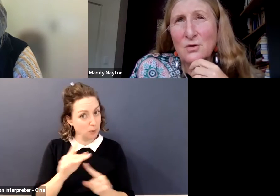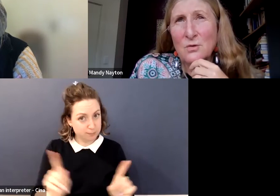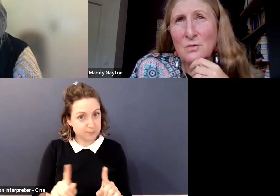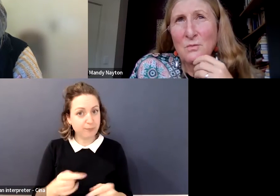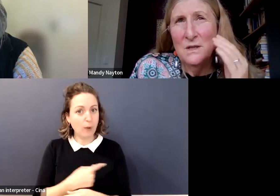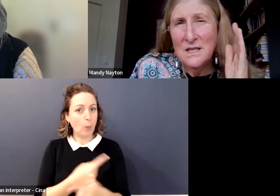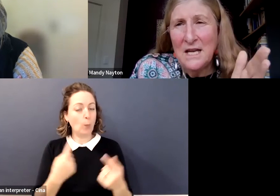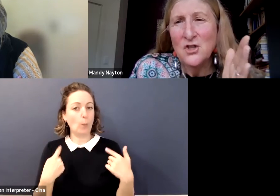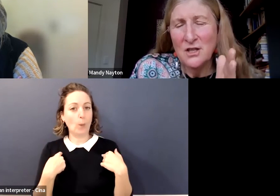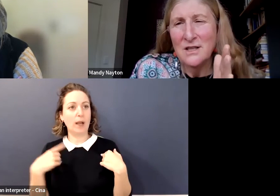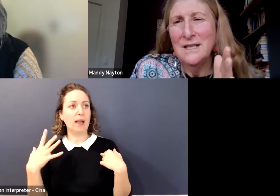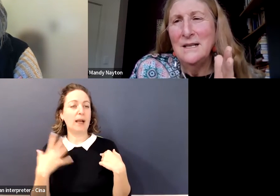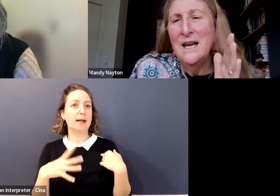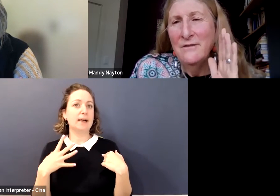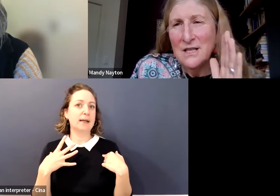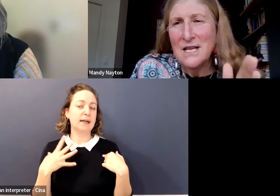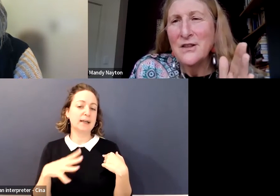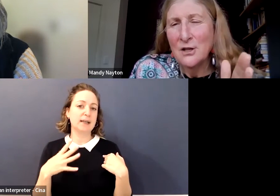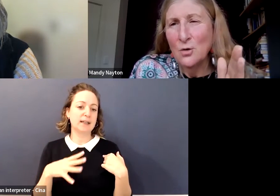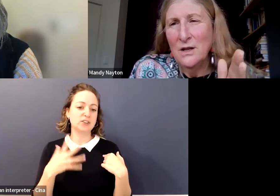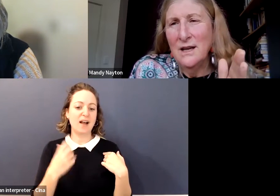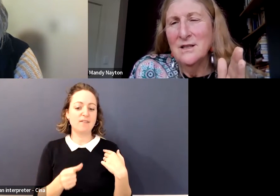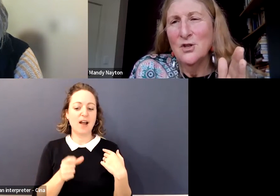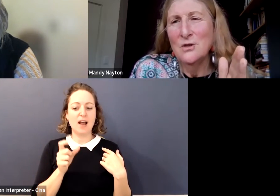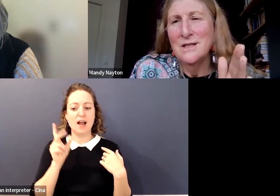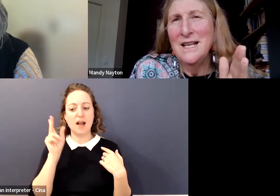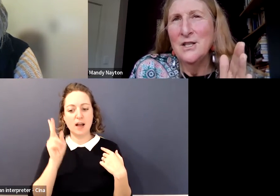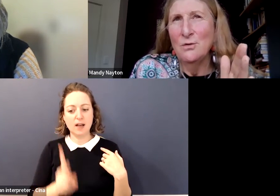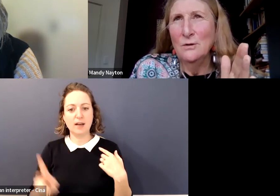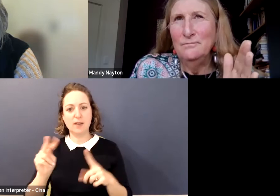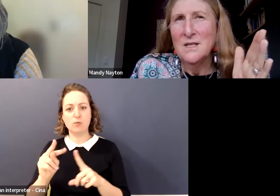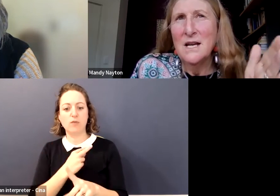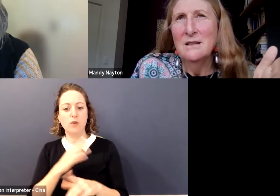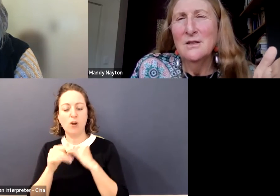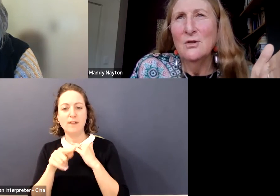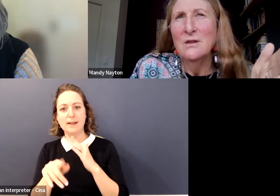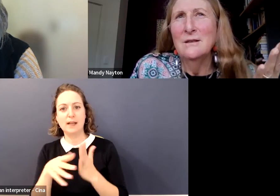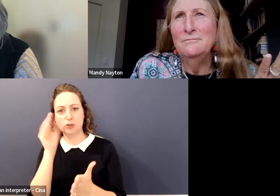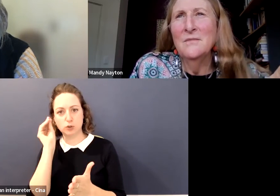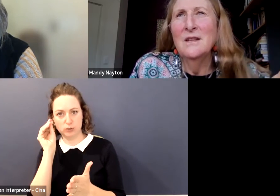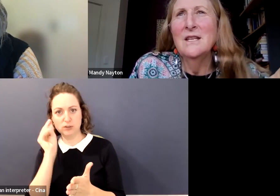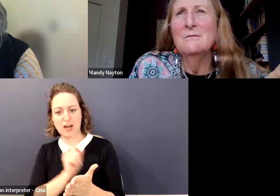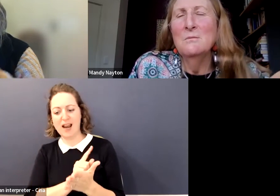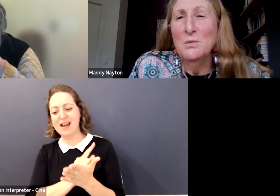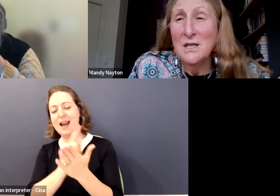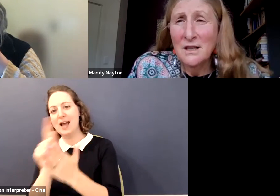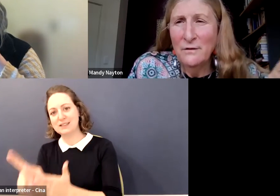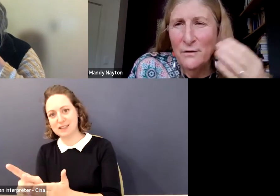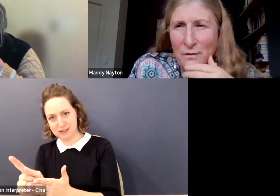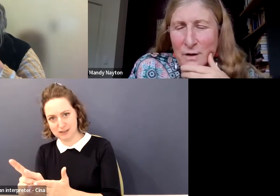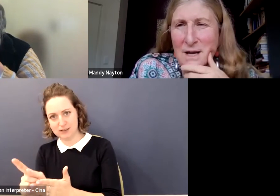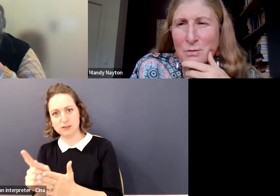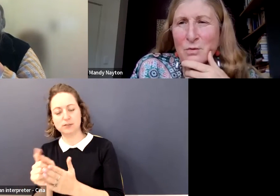to potentially have another look at that student later on say that particularly for example,